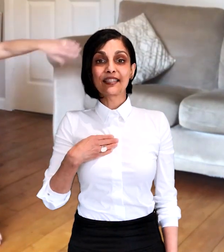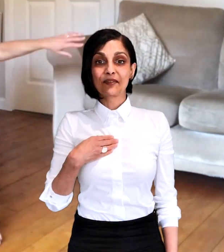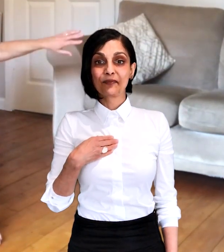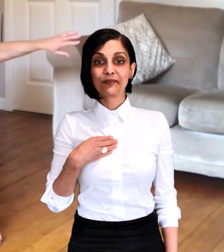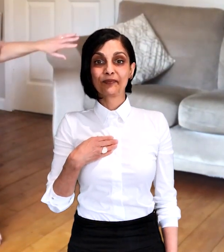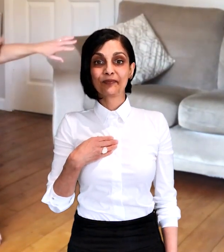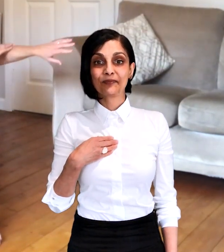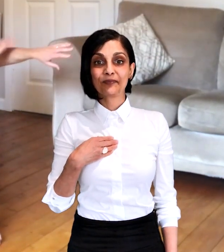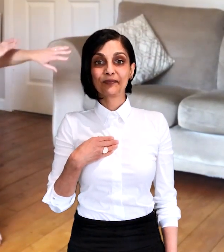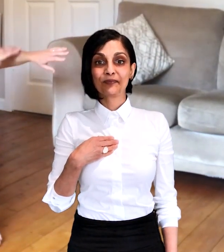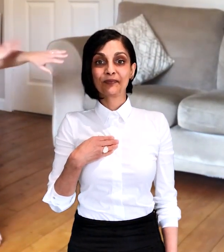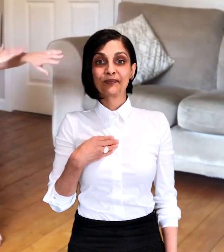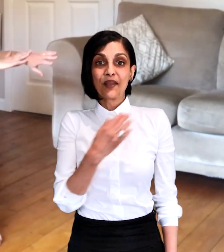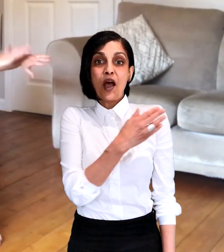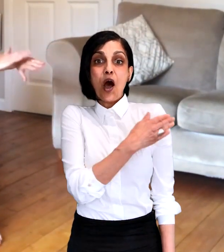and down the other arm.